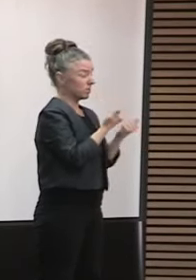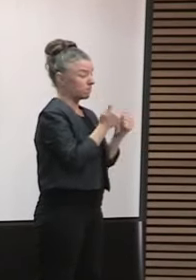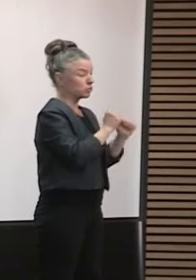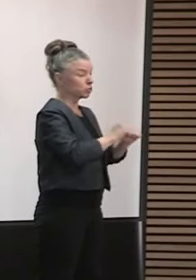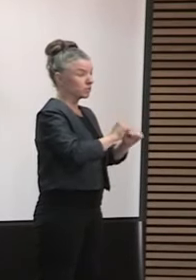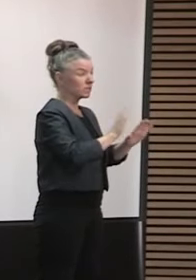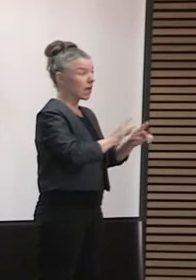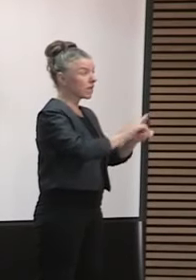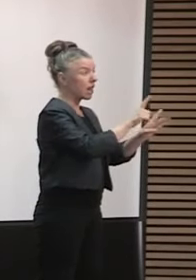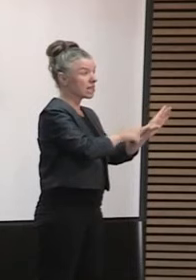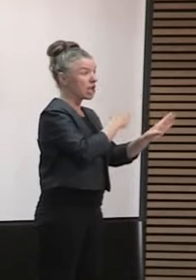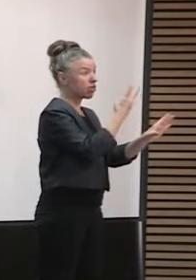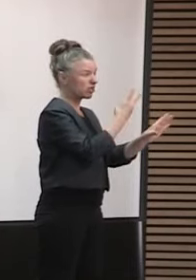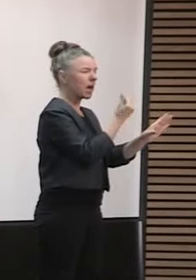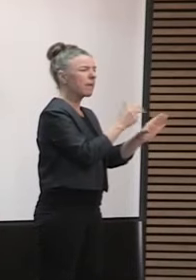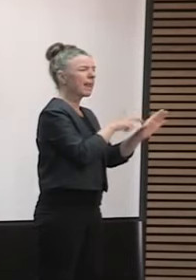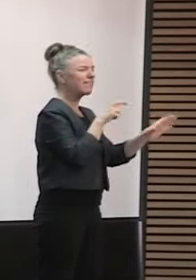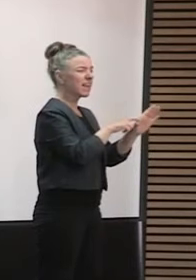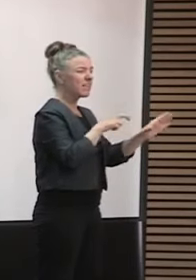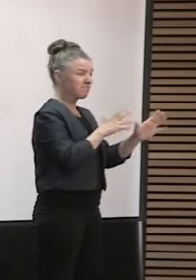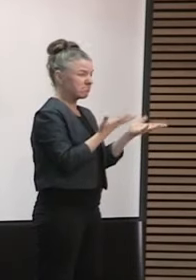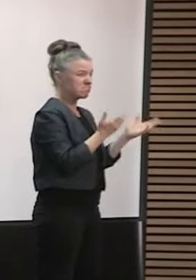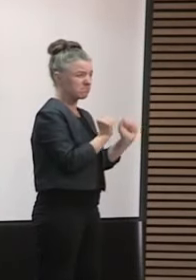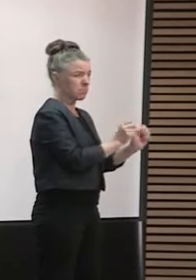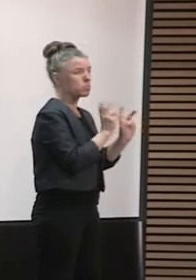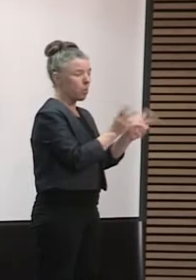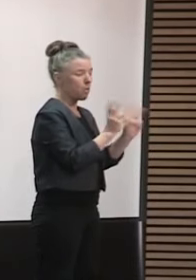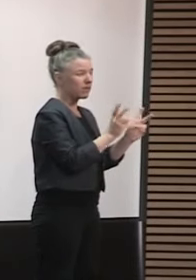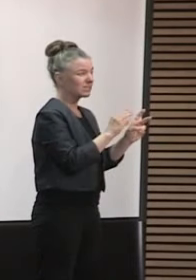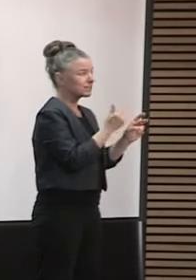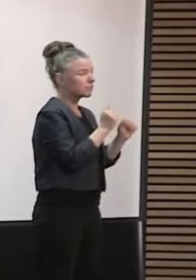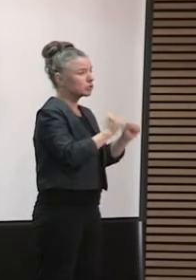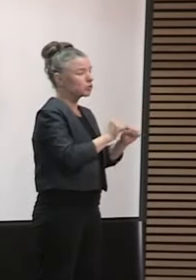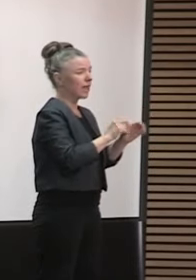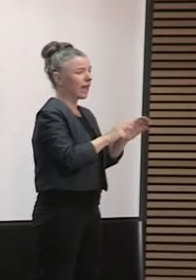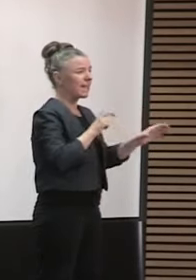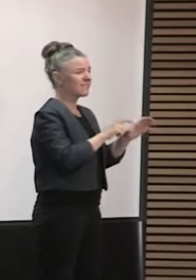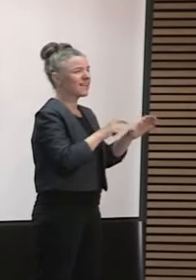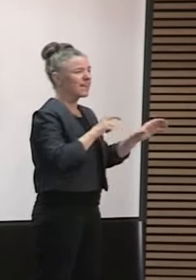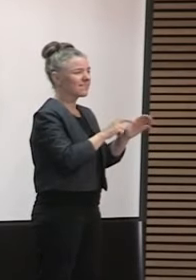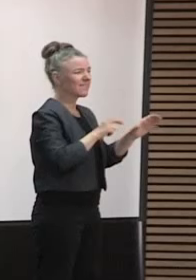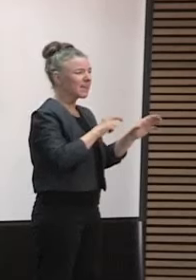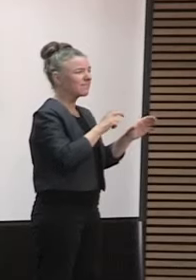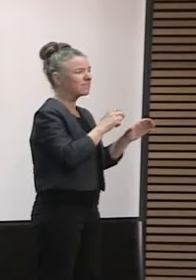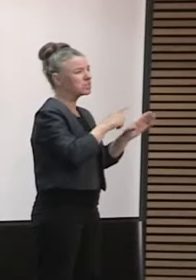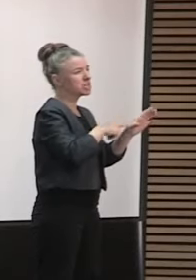overall target. Some days we were up around, you know, in that 10,000 to 12,000 breaker